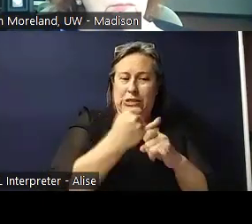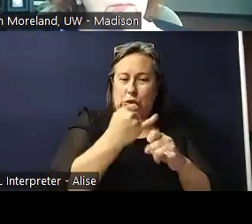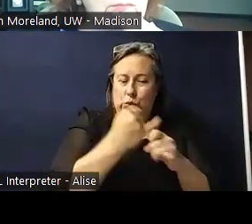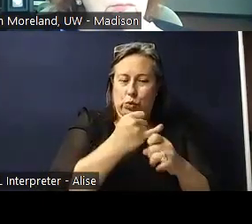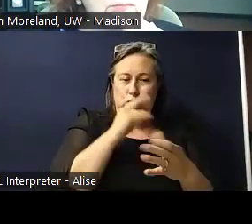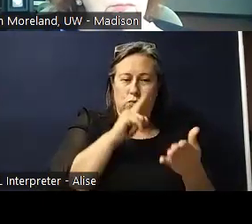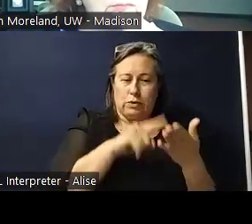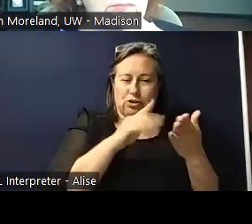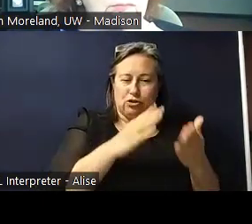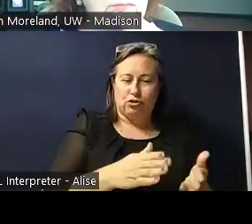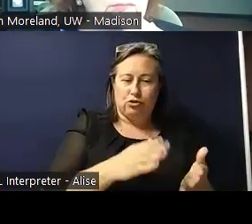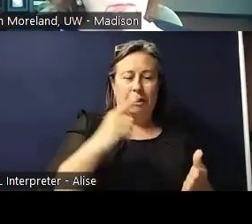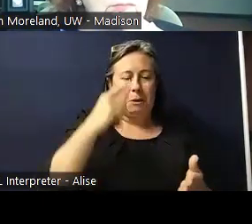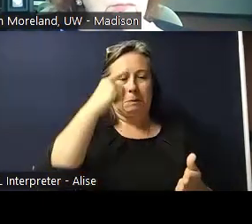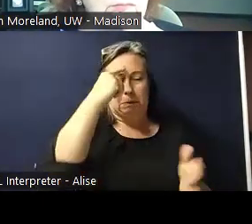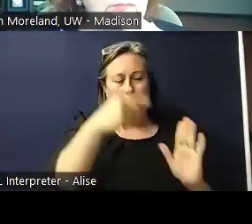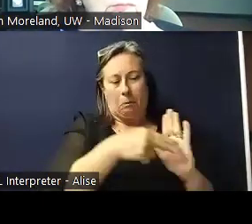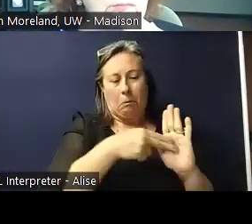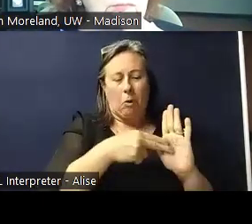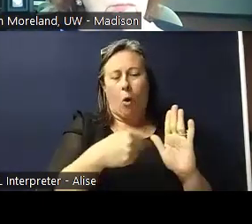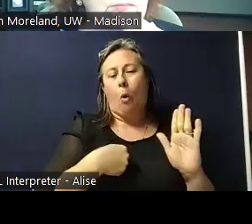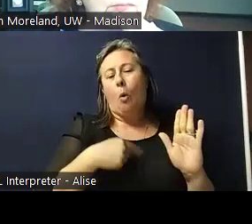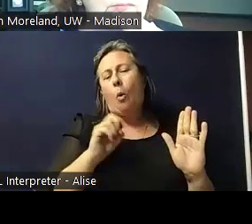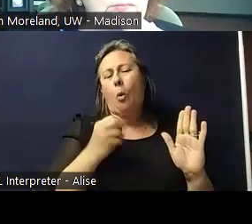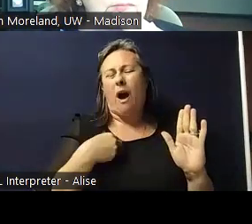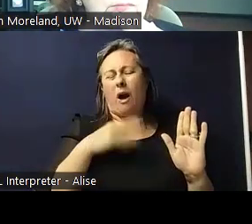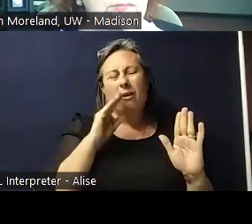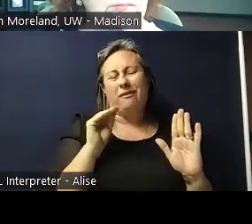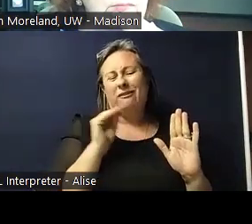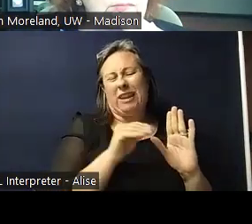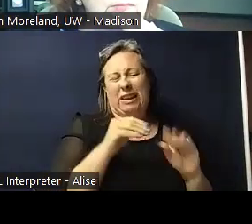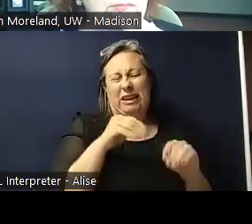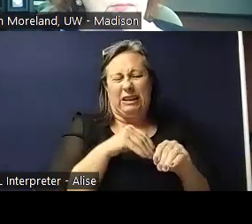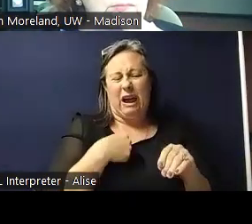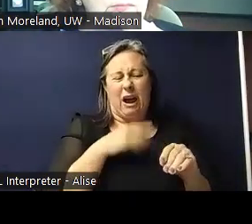might consider to be, oh, I'll just fit that in. I can manage my resources.